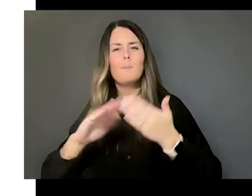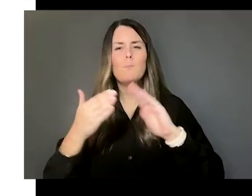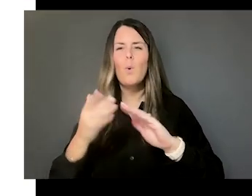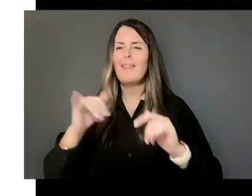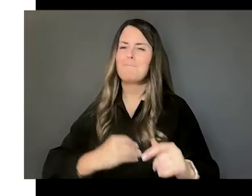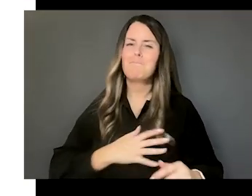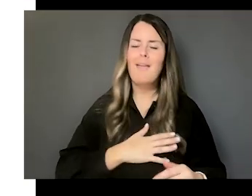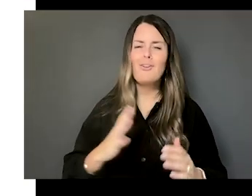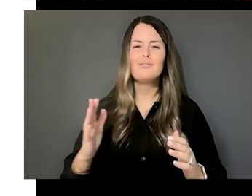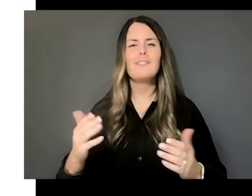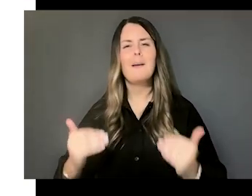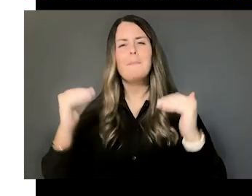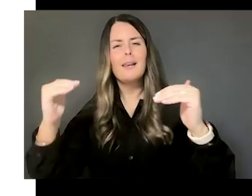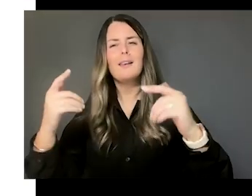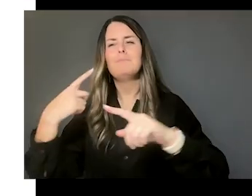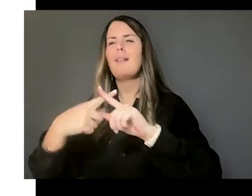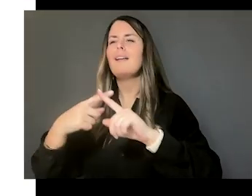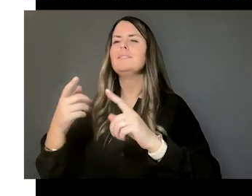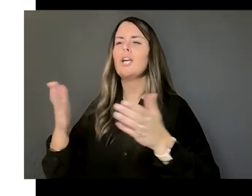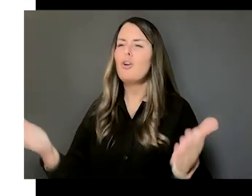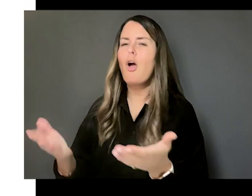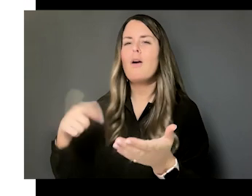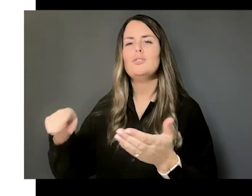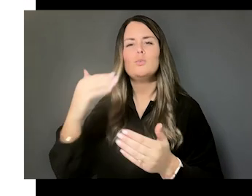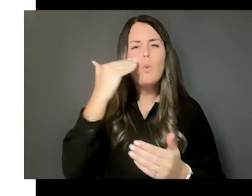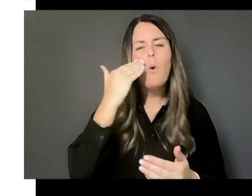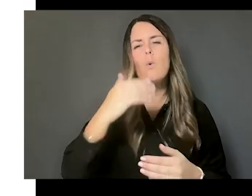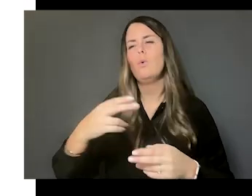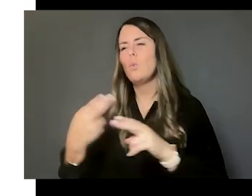and encourages all learners hto know, use, and enjoy mathematics.